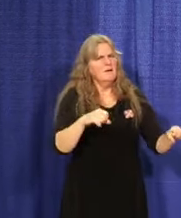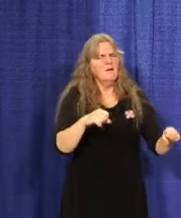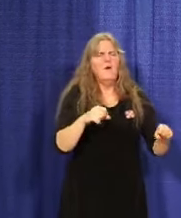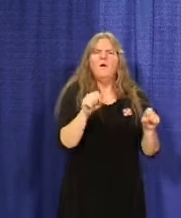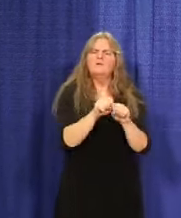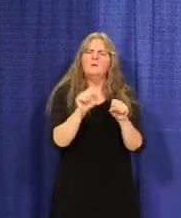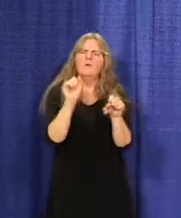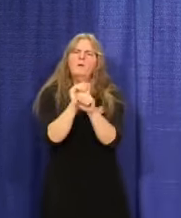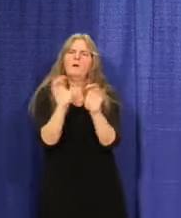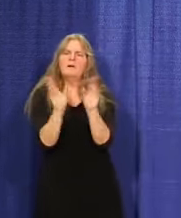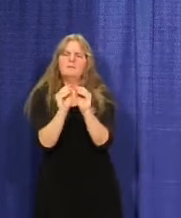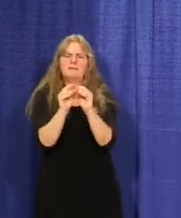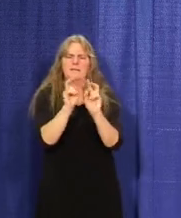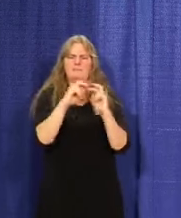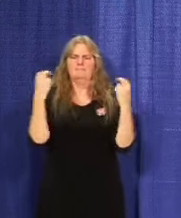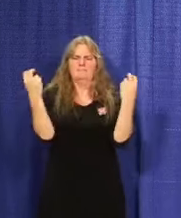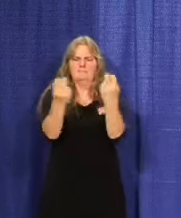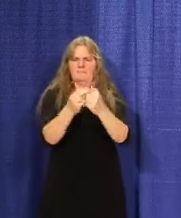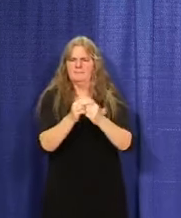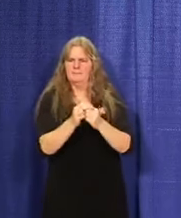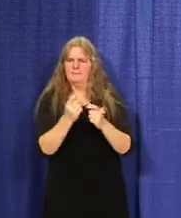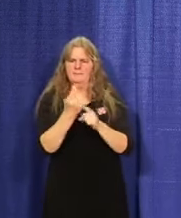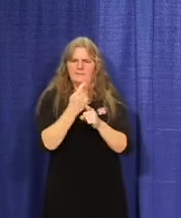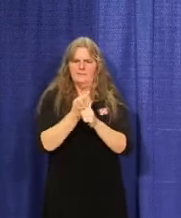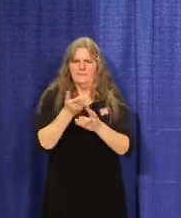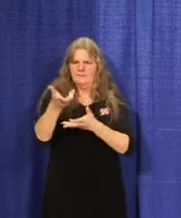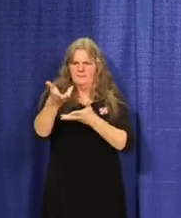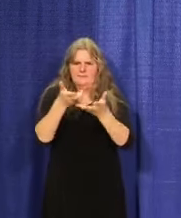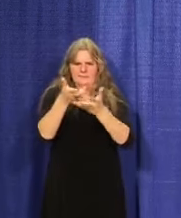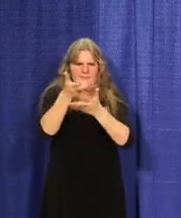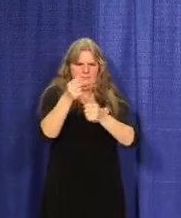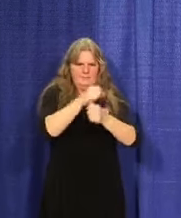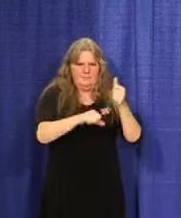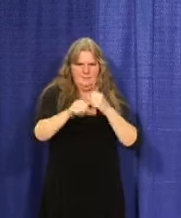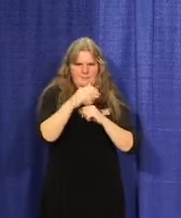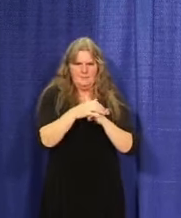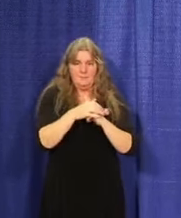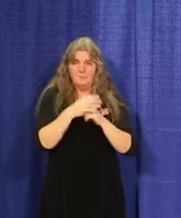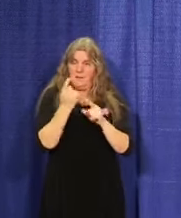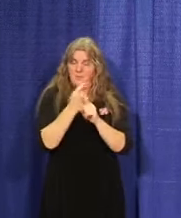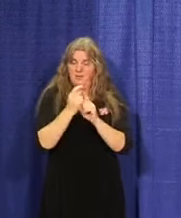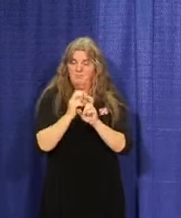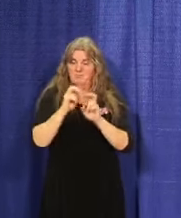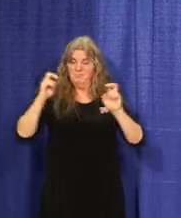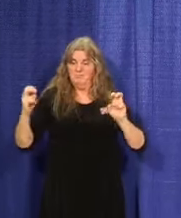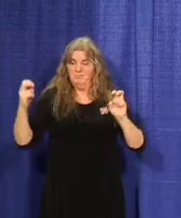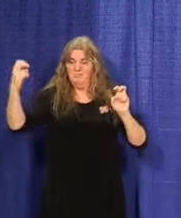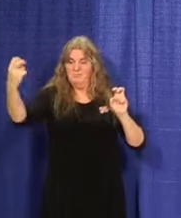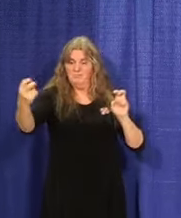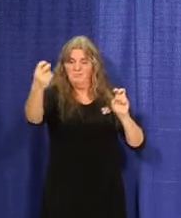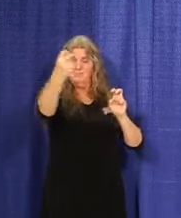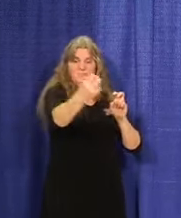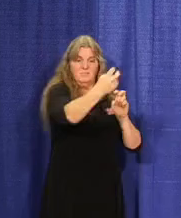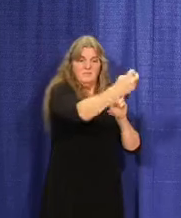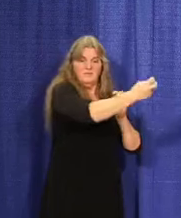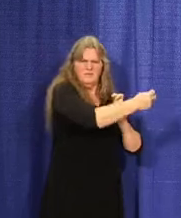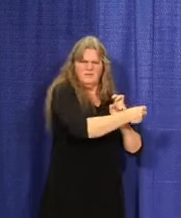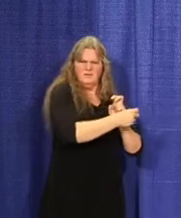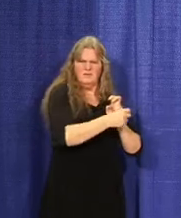How organized are your interactions with each other? Are they appropriately spaced? Does the room seemed to be well ventilated?